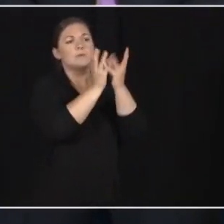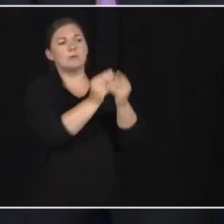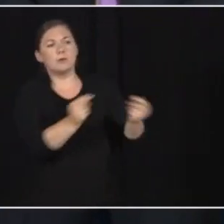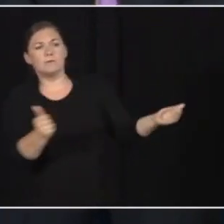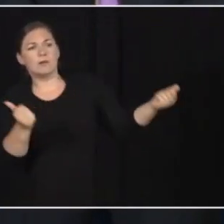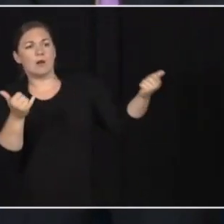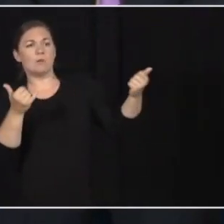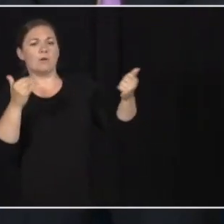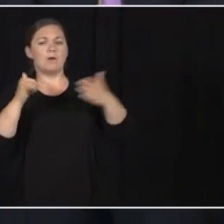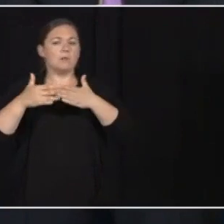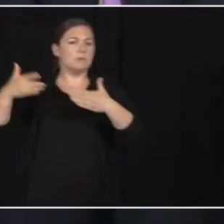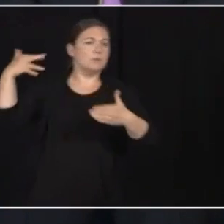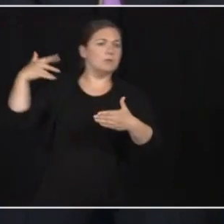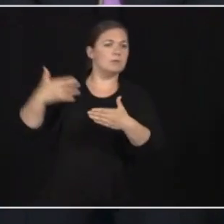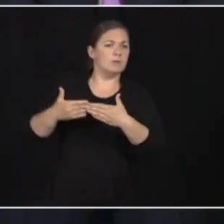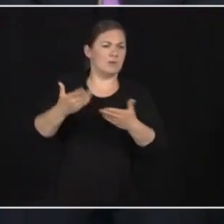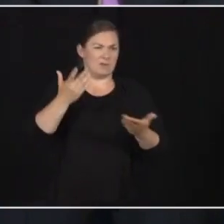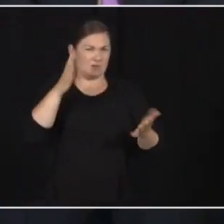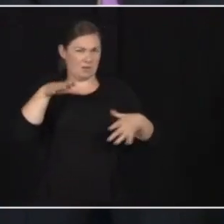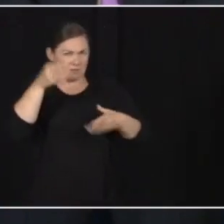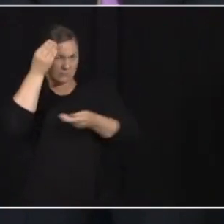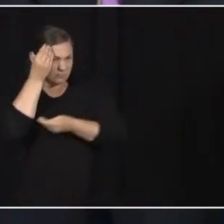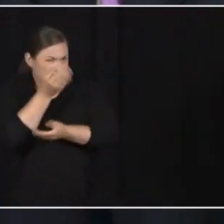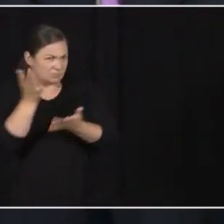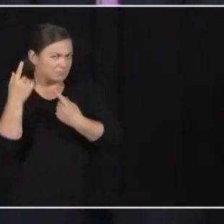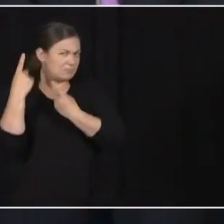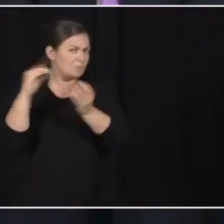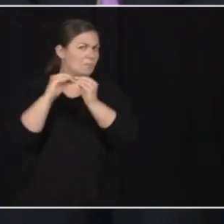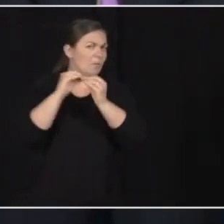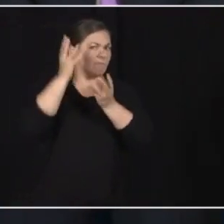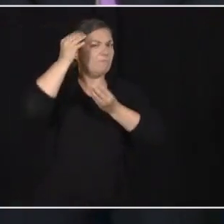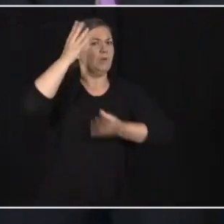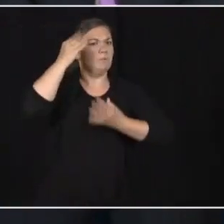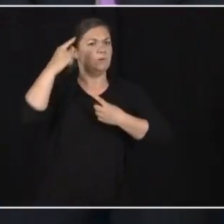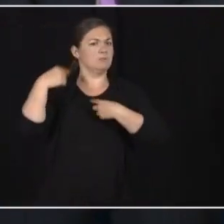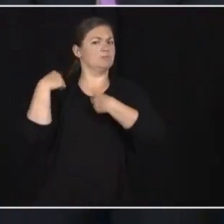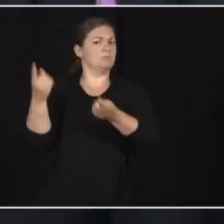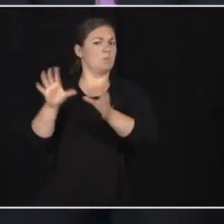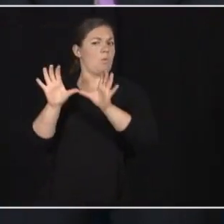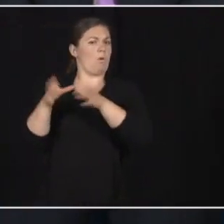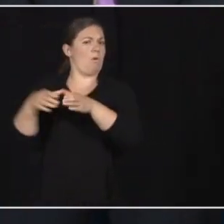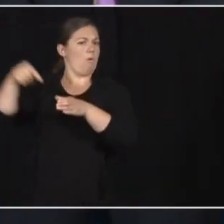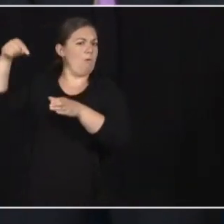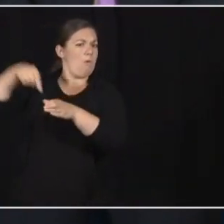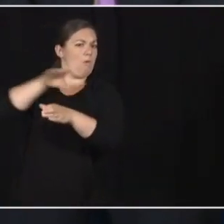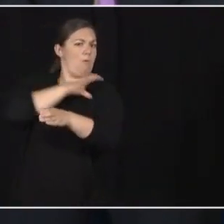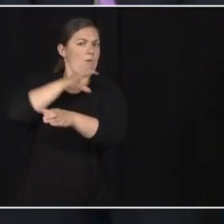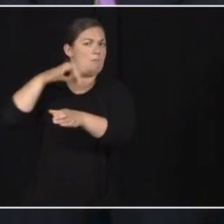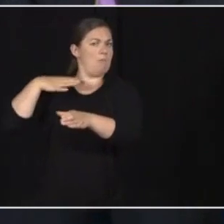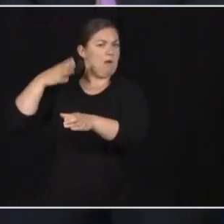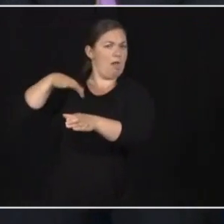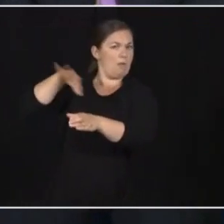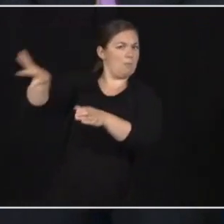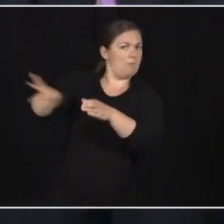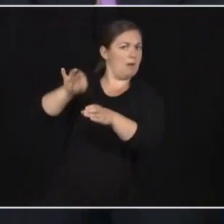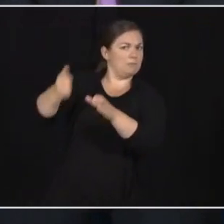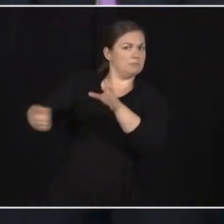care and how the staffing crisis is going to be resolved. Why is it taking so long for you to announce details of the convention?